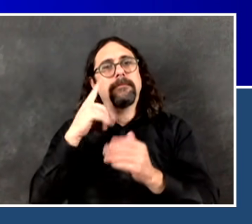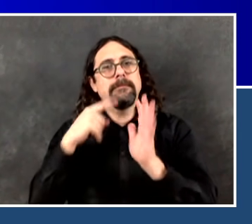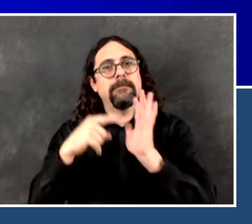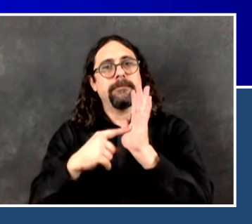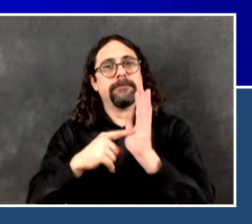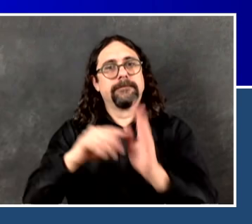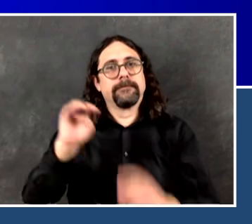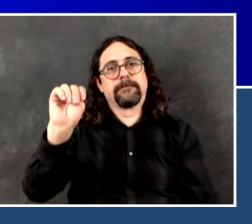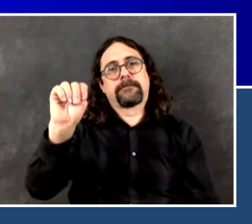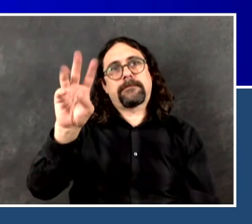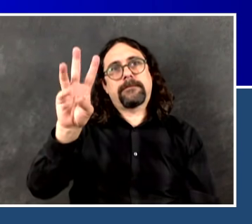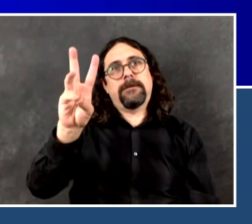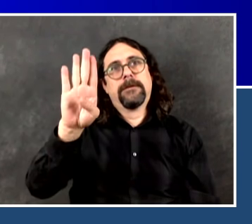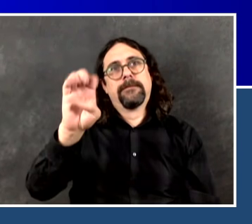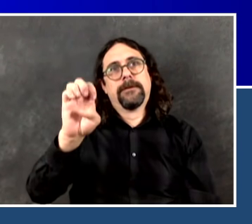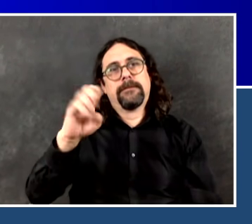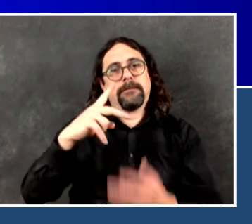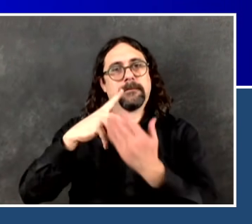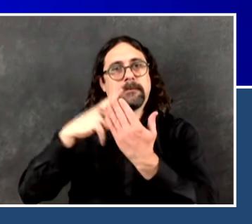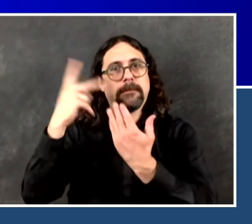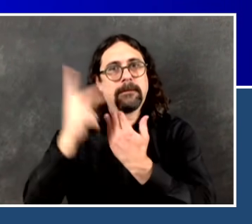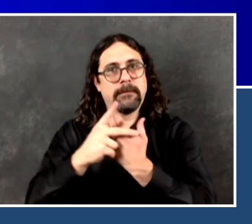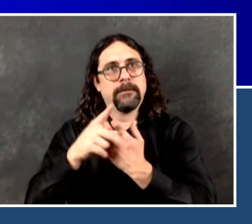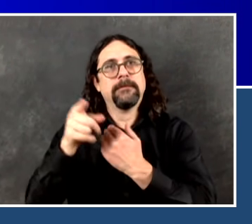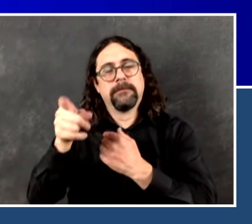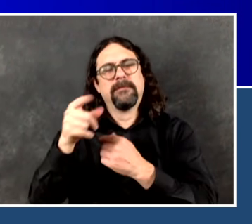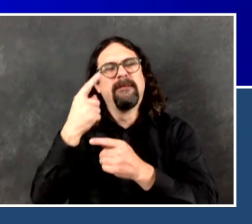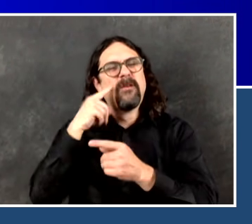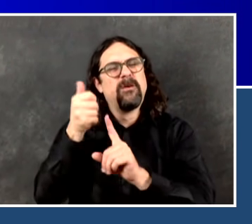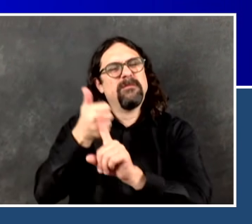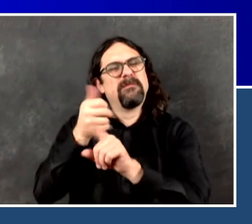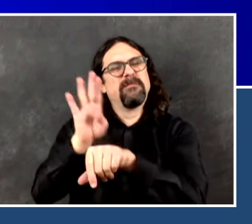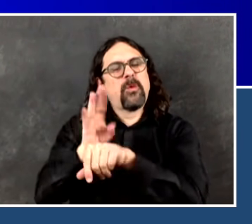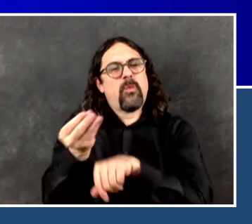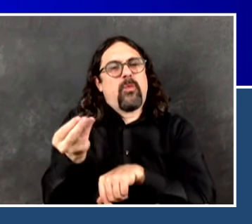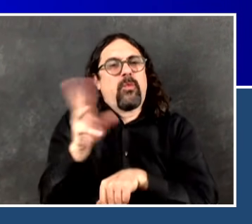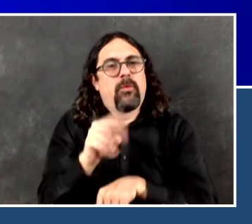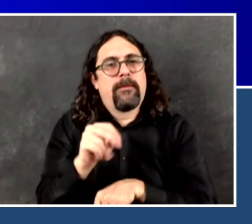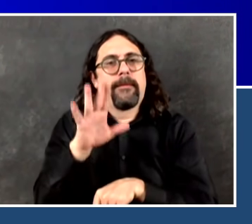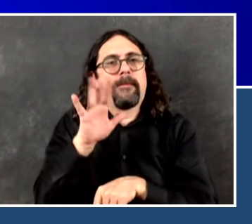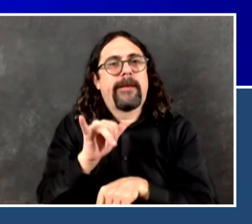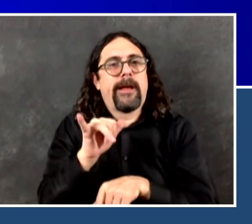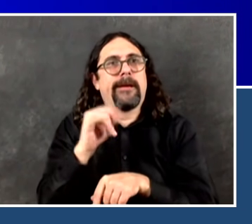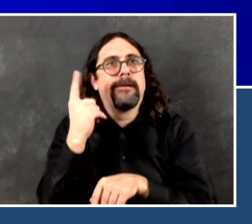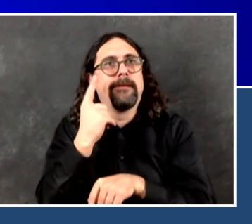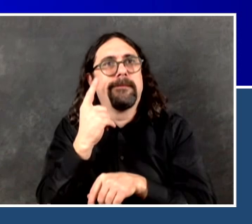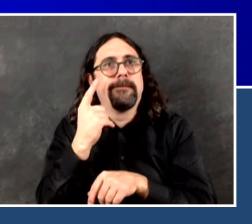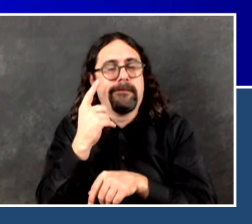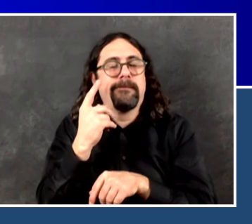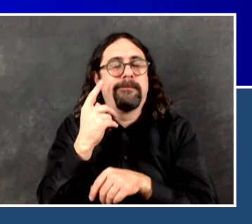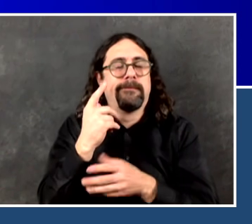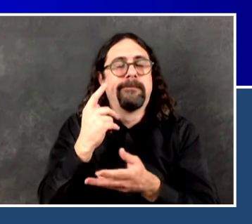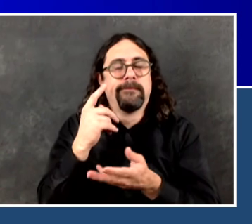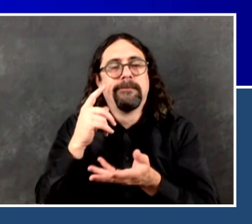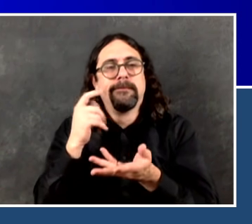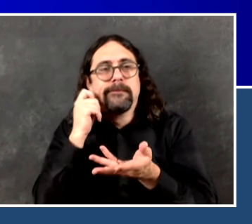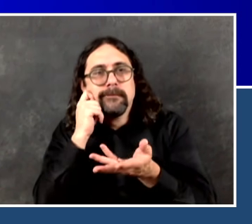CAN SUPPORT ESSENTIAL WORKERS. THE TASK FORCE WILL FOCUS ON THOSE ISS UESBUT, ALSO, BUILD OUT AND HELP US THINK